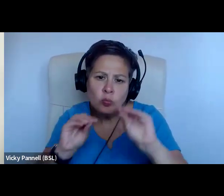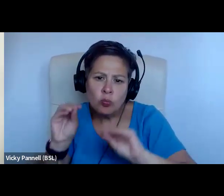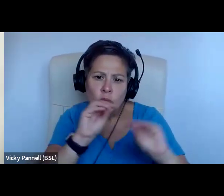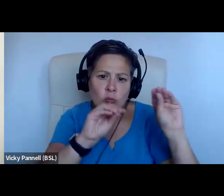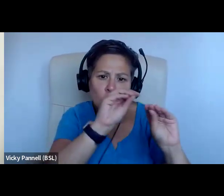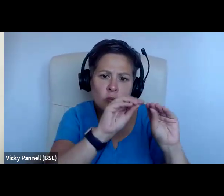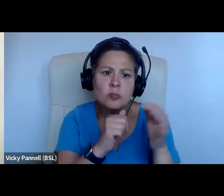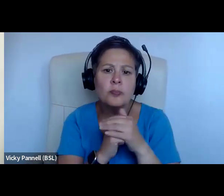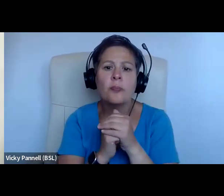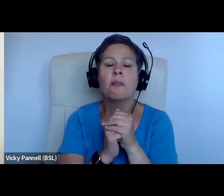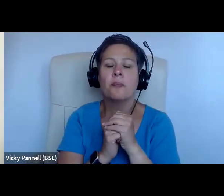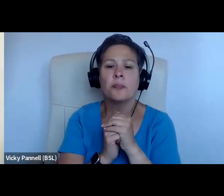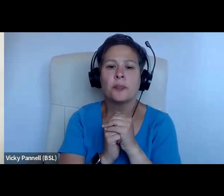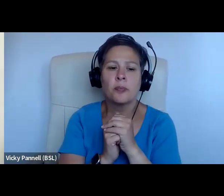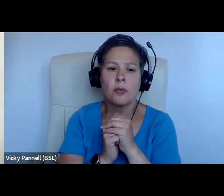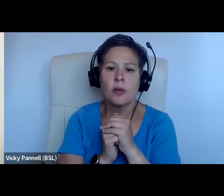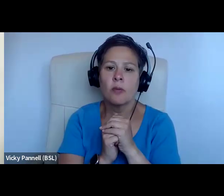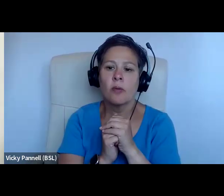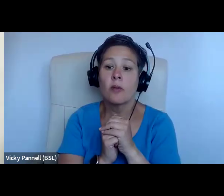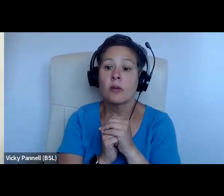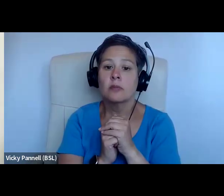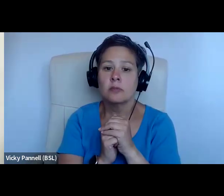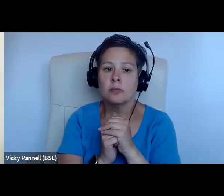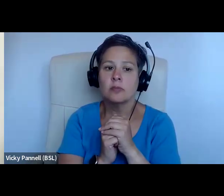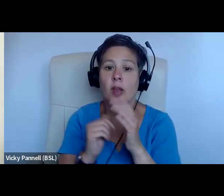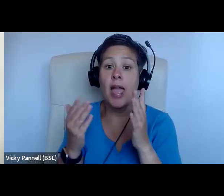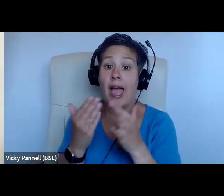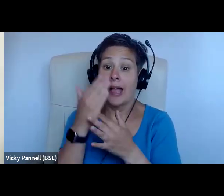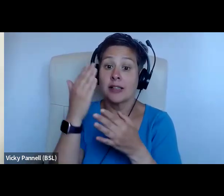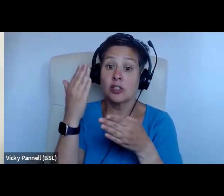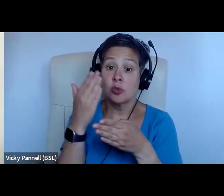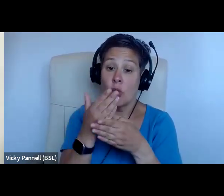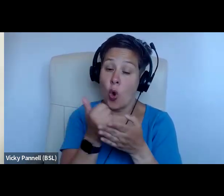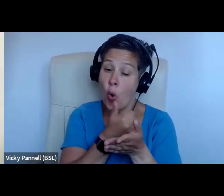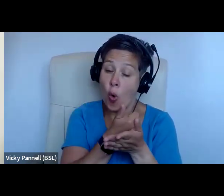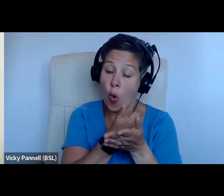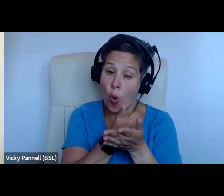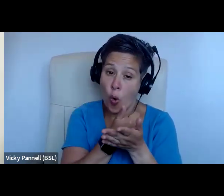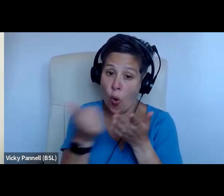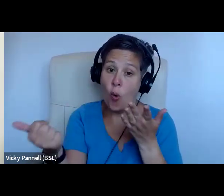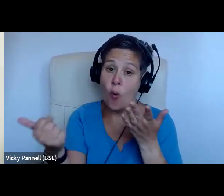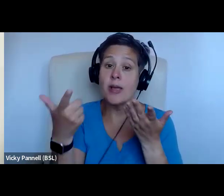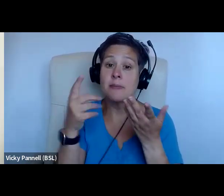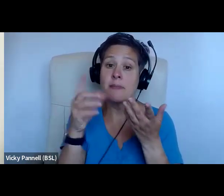fraction of people who are disabled people in the workplace actually apply for Access to Work to begin with.